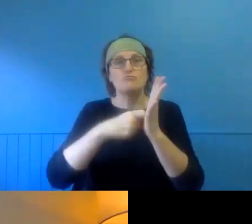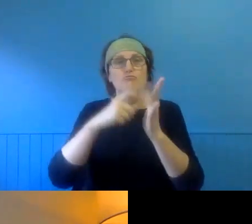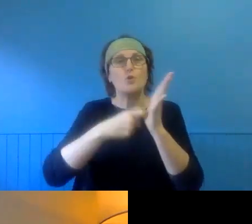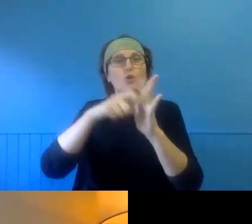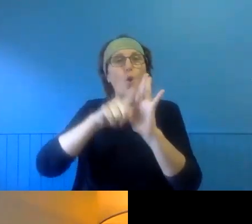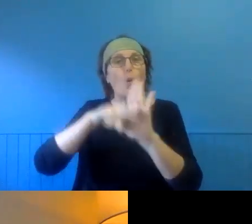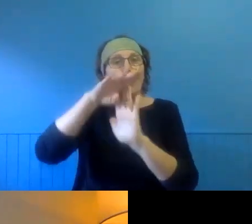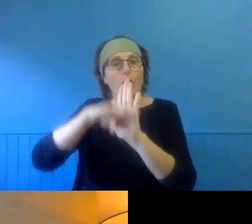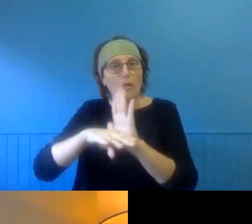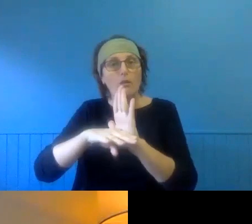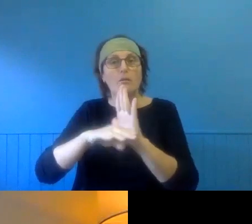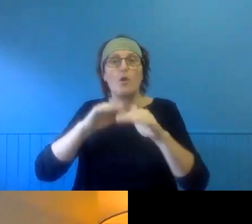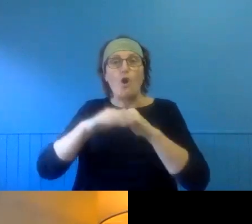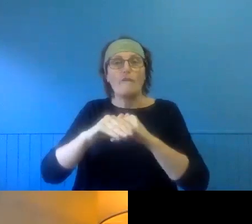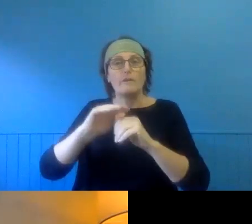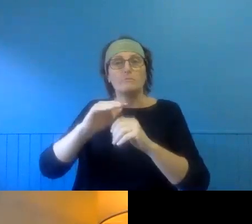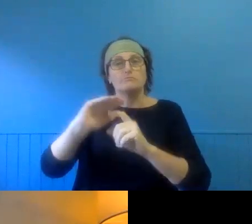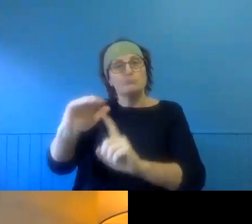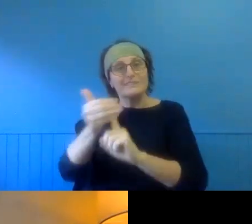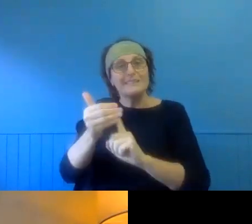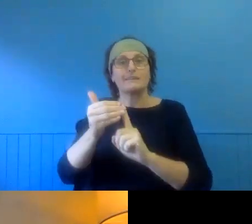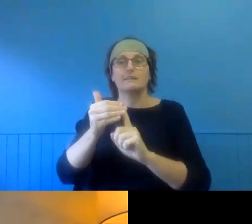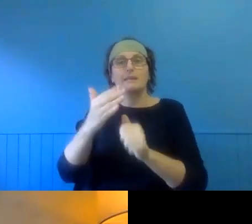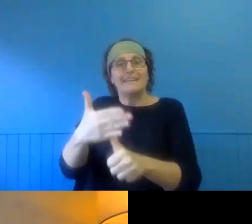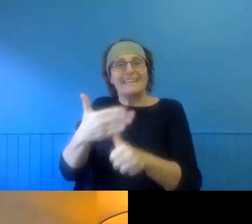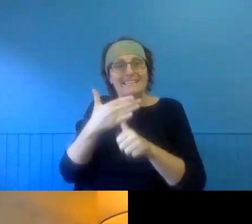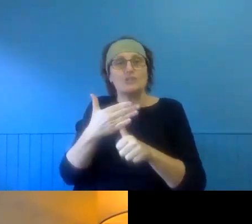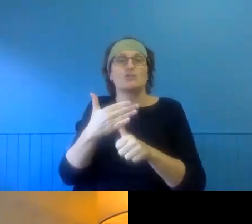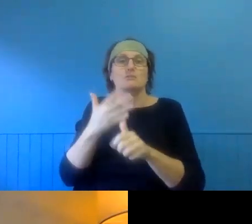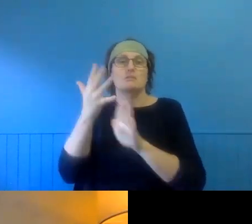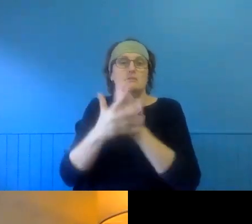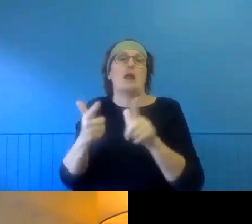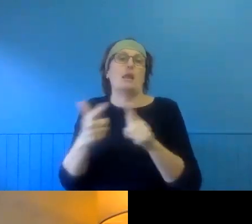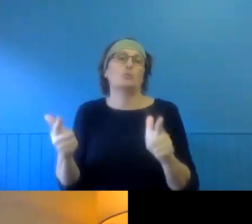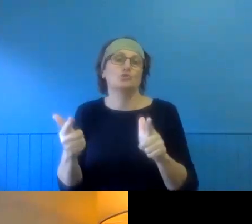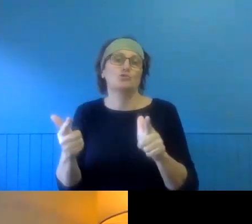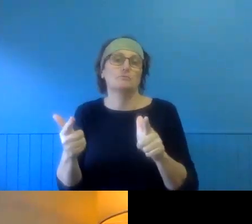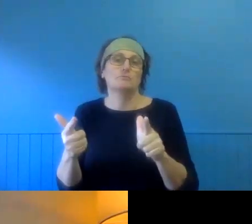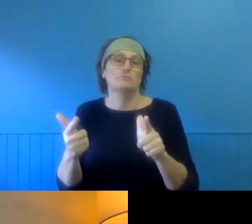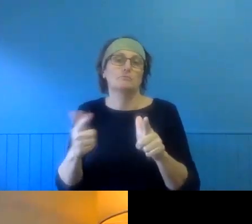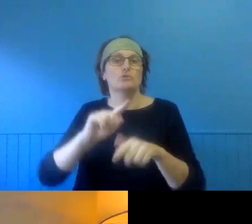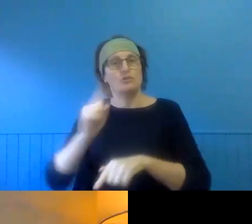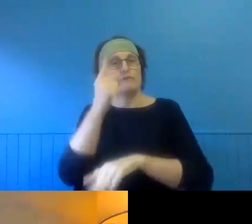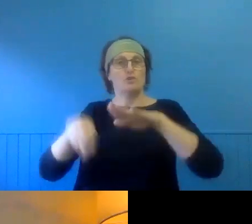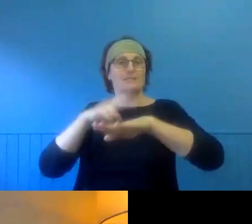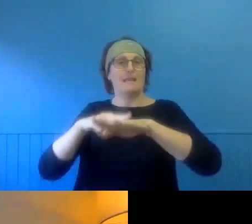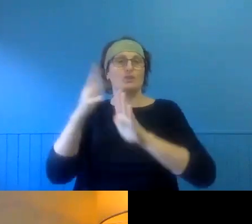Indigenous cultural sign language, First Nations' sign language. : I agree. Particularly as a choreographer by